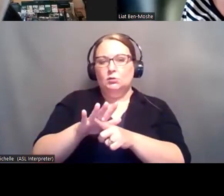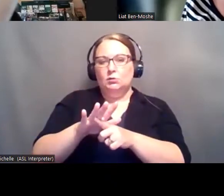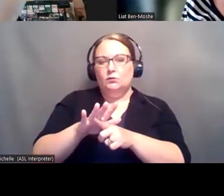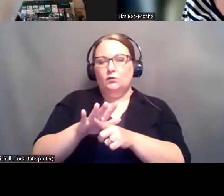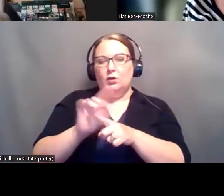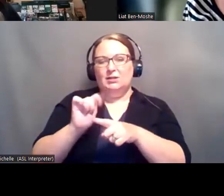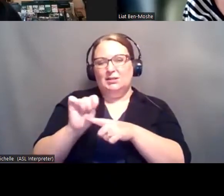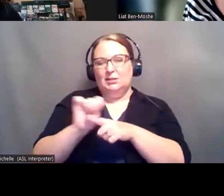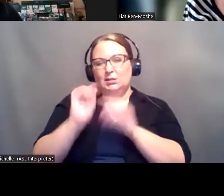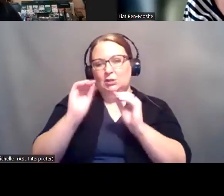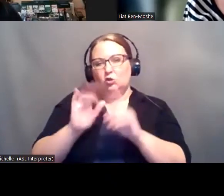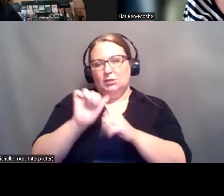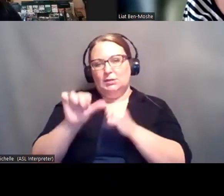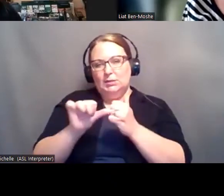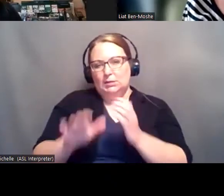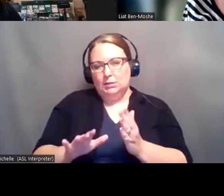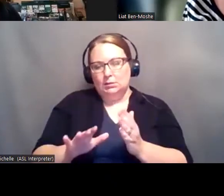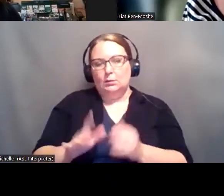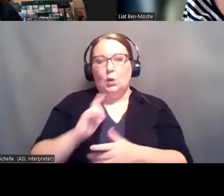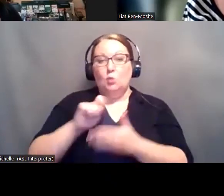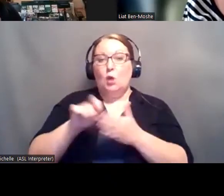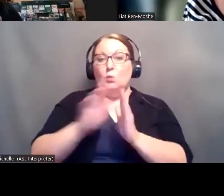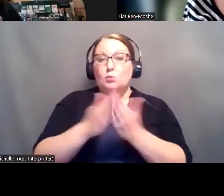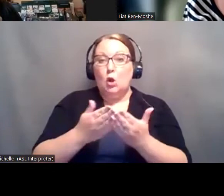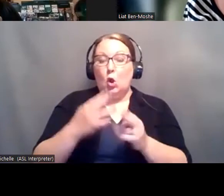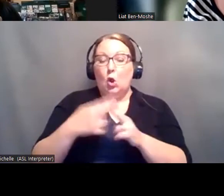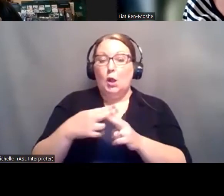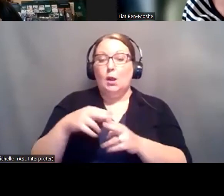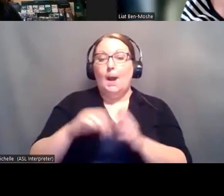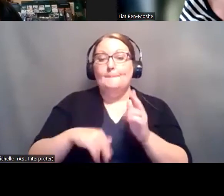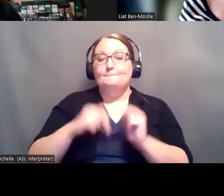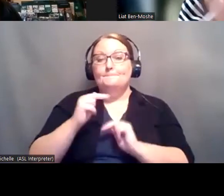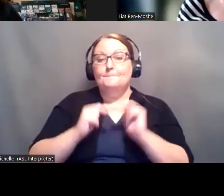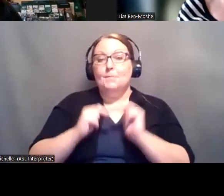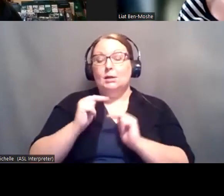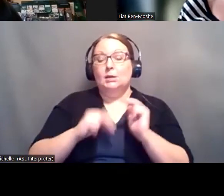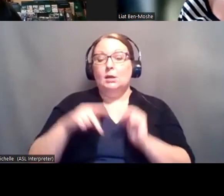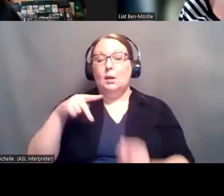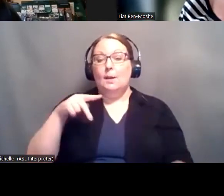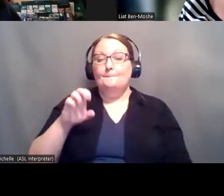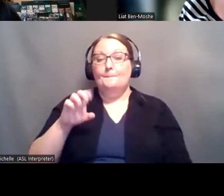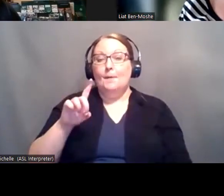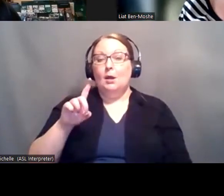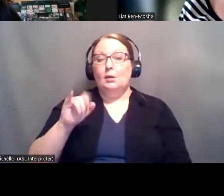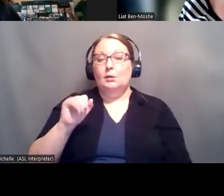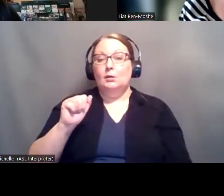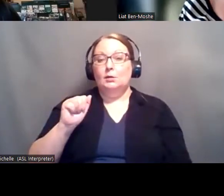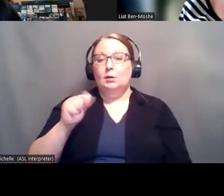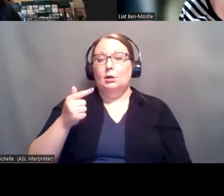We wrote a book called "Building Pedagogical Curb Cuts" that I know Diane will reference later,